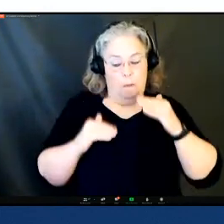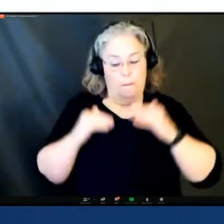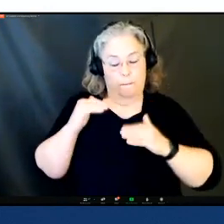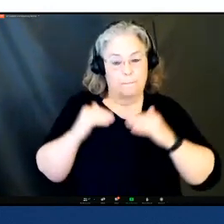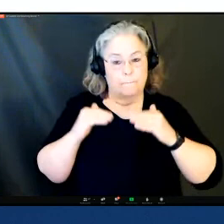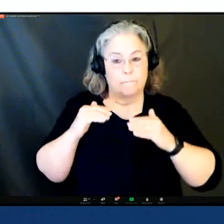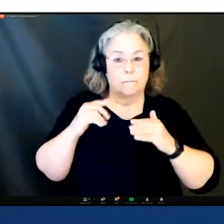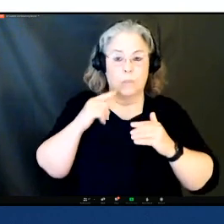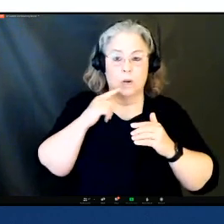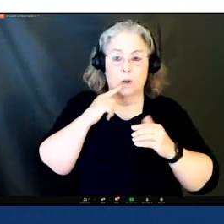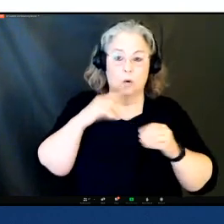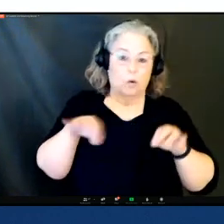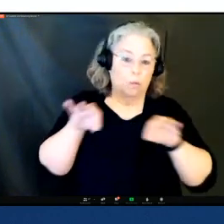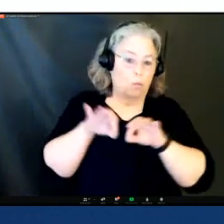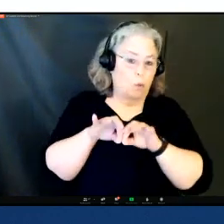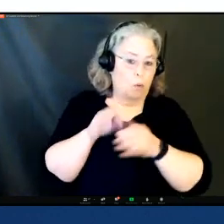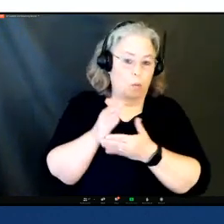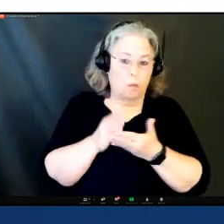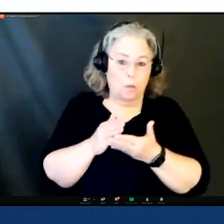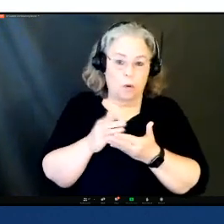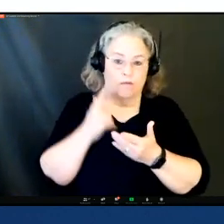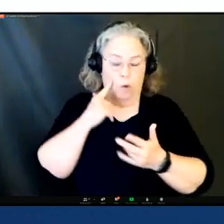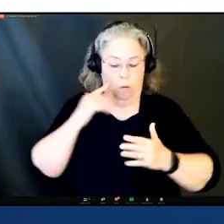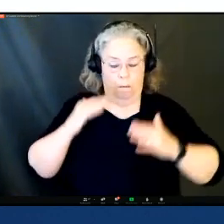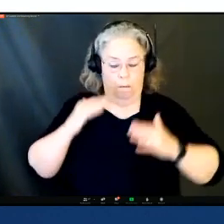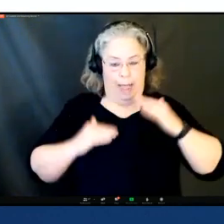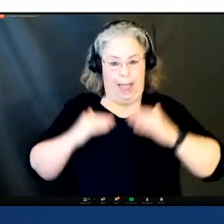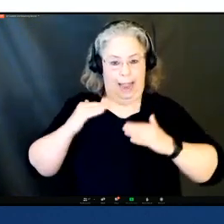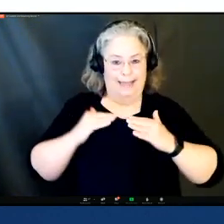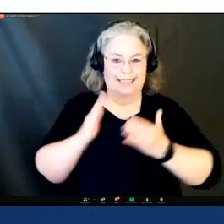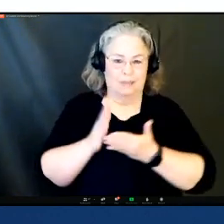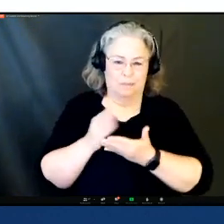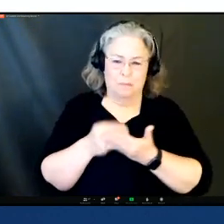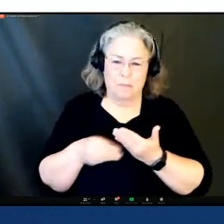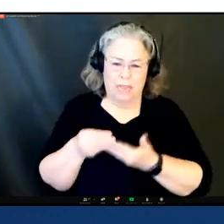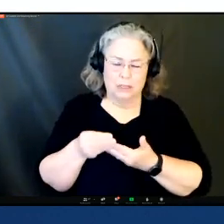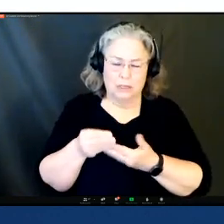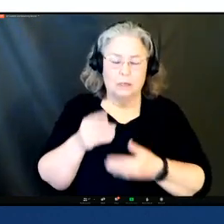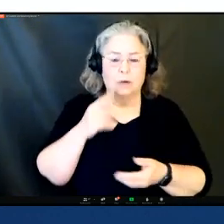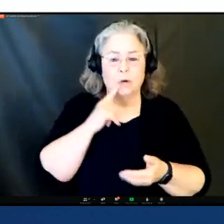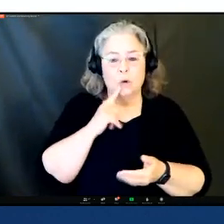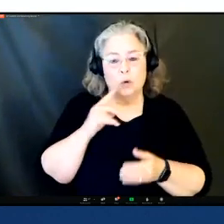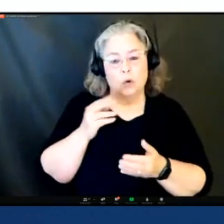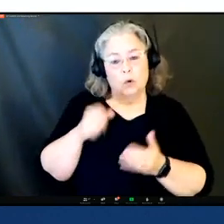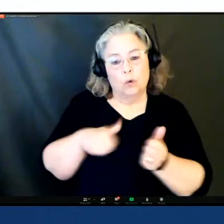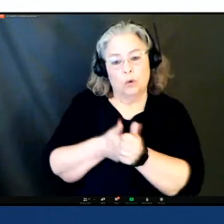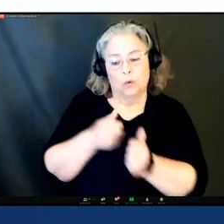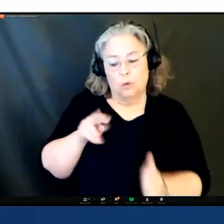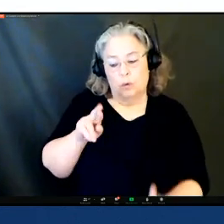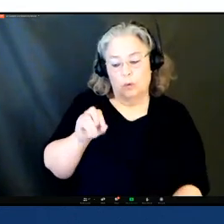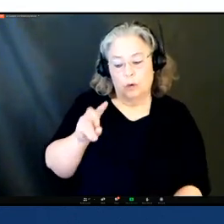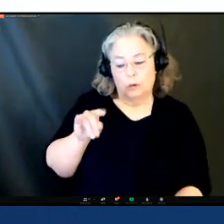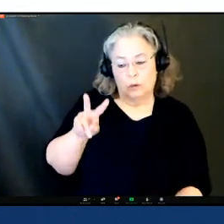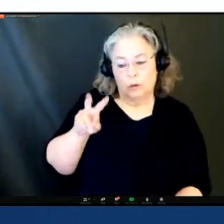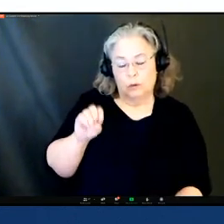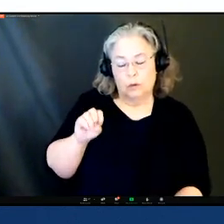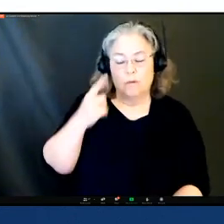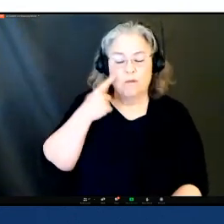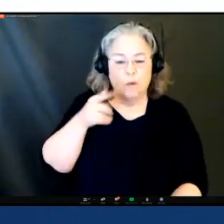an important source for balancing the budget. As I said, reserves are the portion of the balance set aside for a future specific use, and they can mean